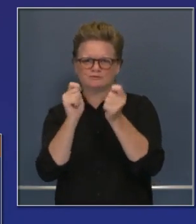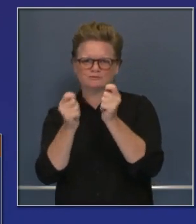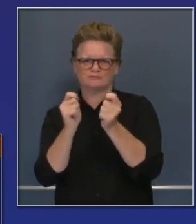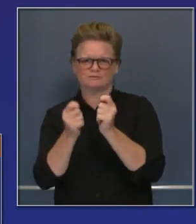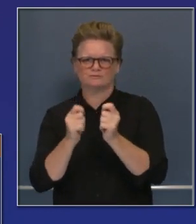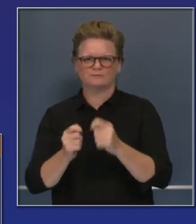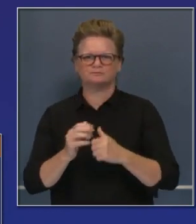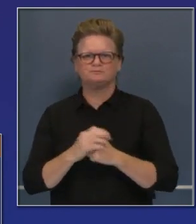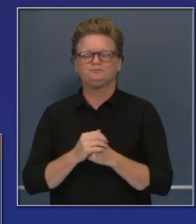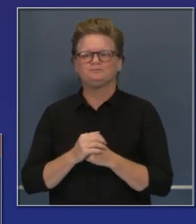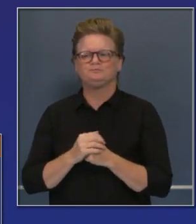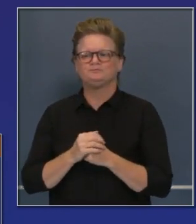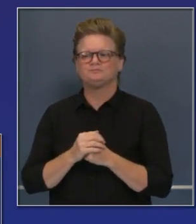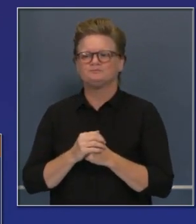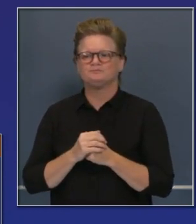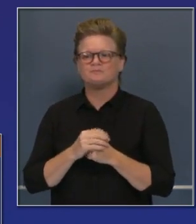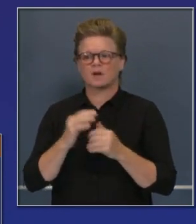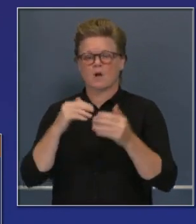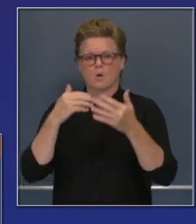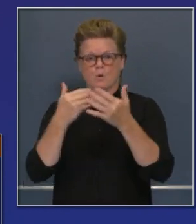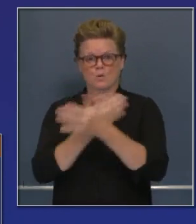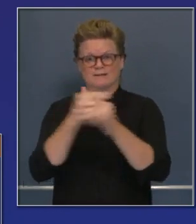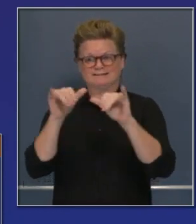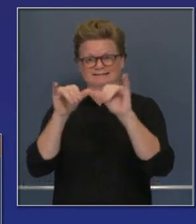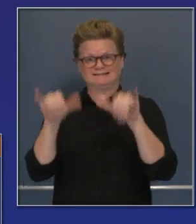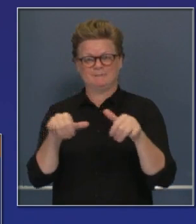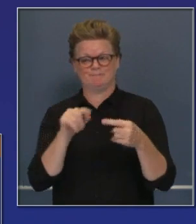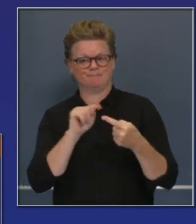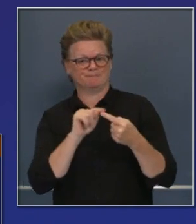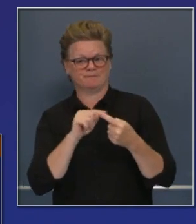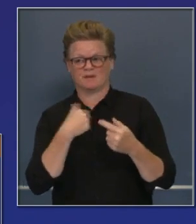SO THAT’S WHAT I’M GOING TO DO WITH YOU NEXT.